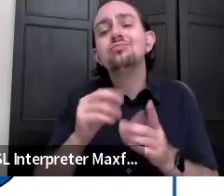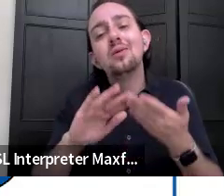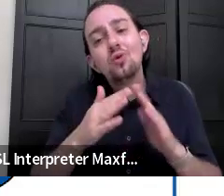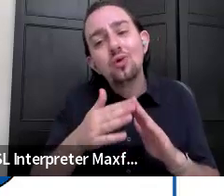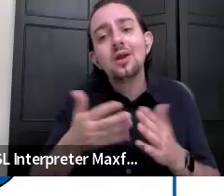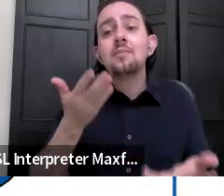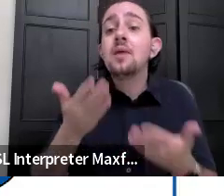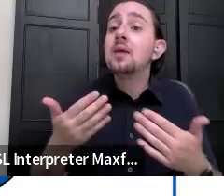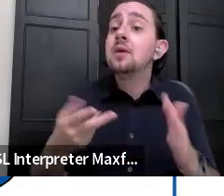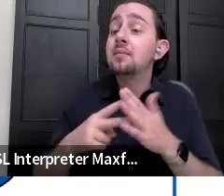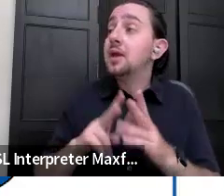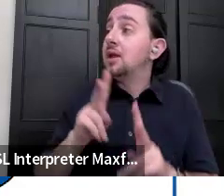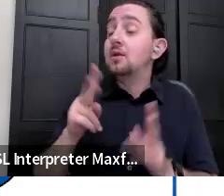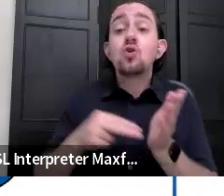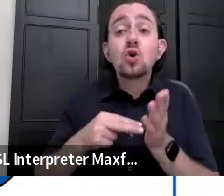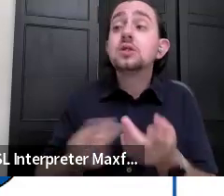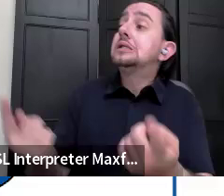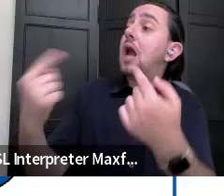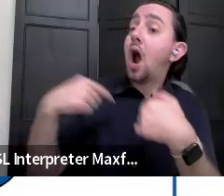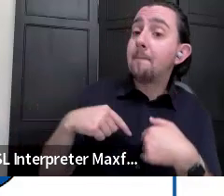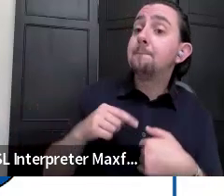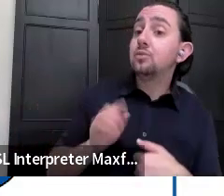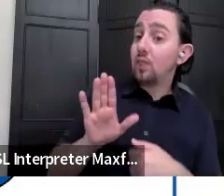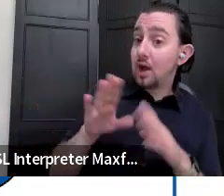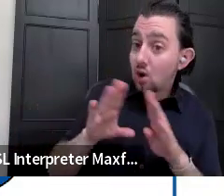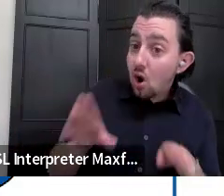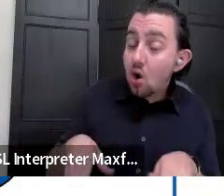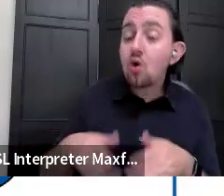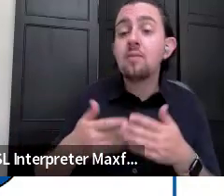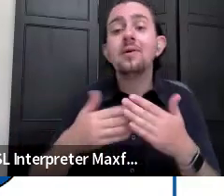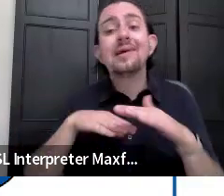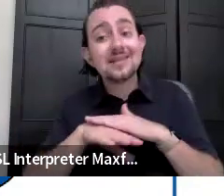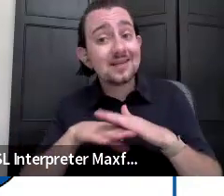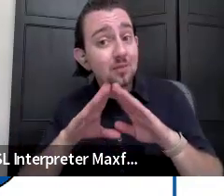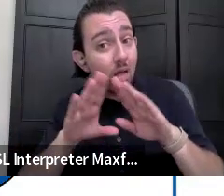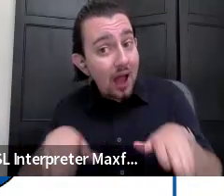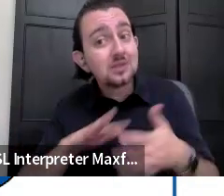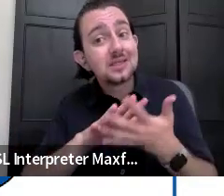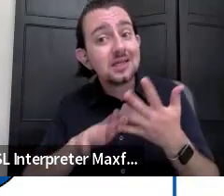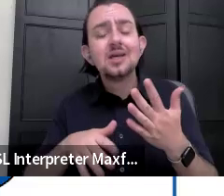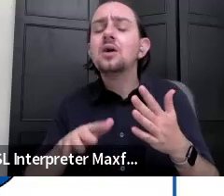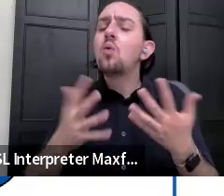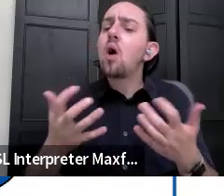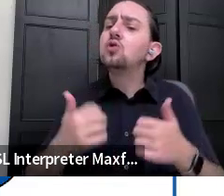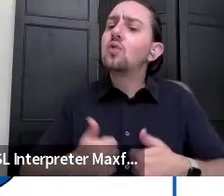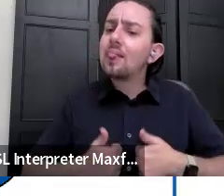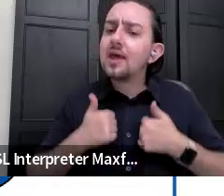housing, et cetera, to live in their communities. Next slide.